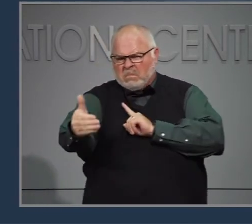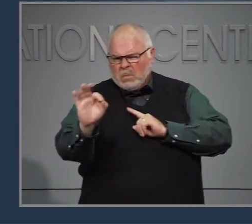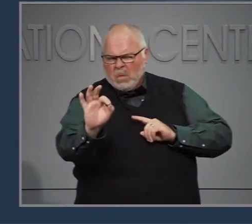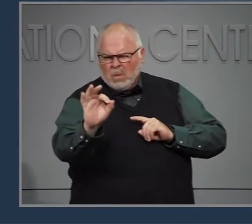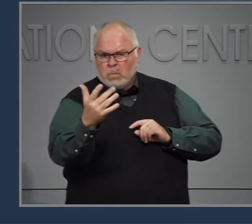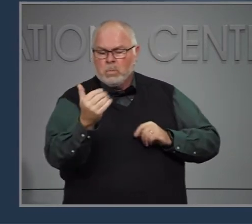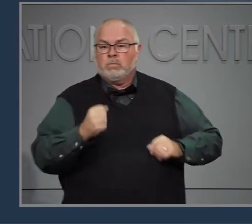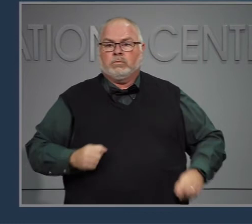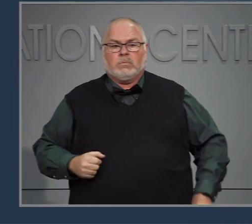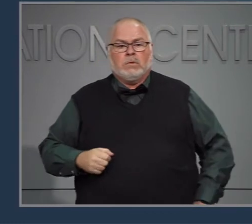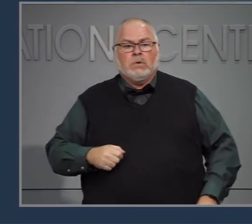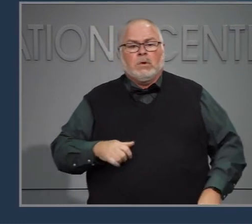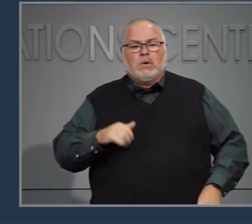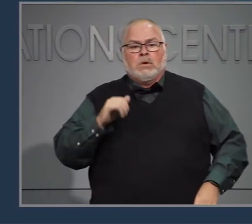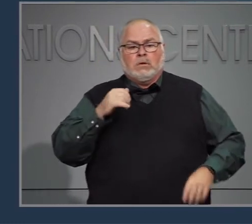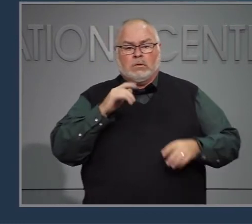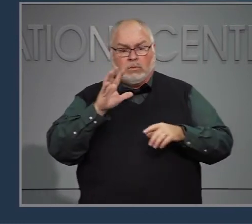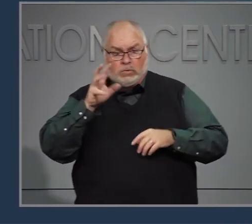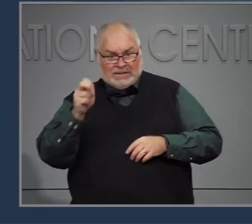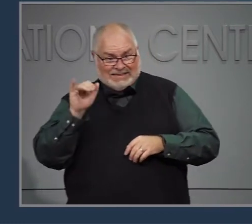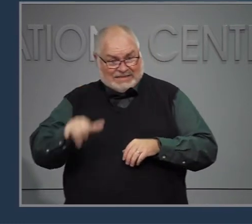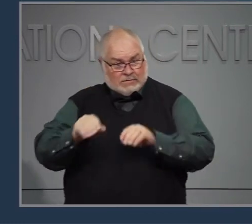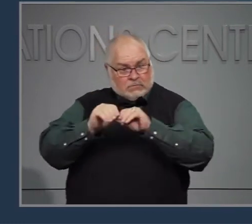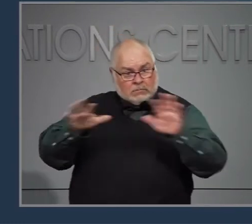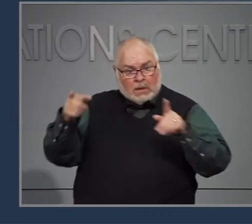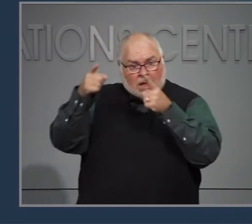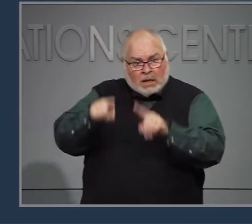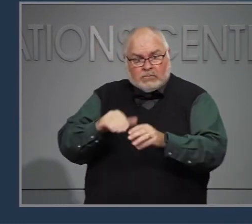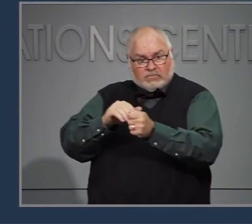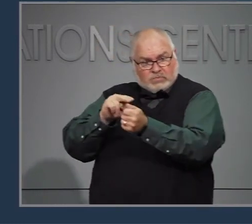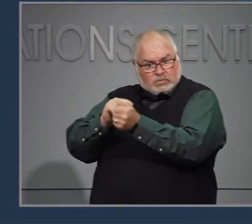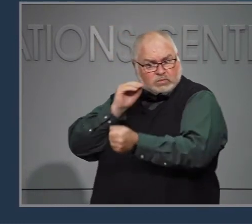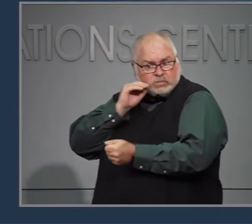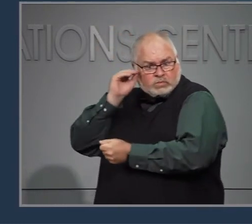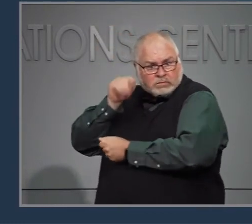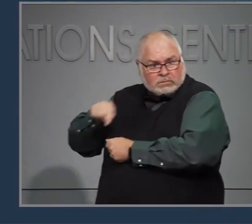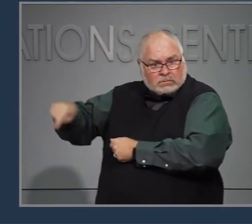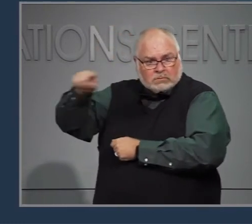WHEN AN OUTBREAK OCCURS IN A NURSING HOME. TIME IS OF THE ESSENCE.